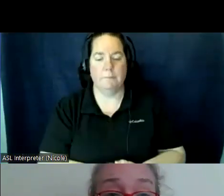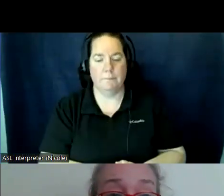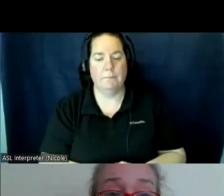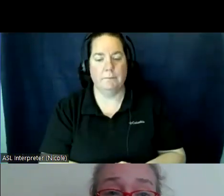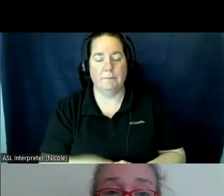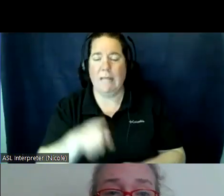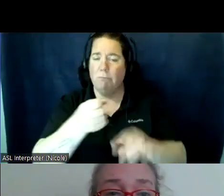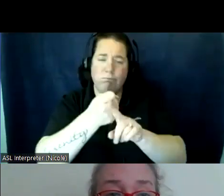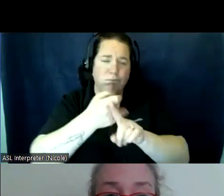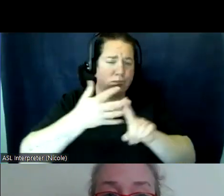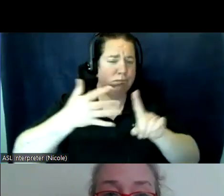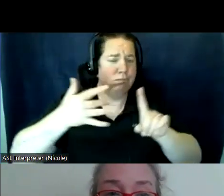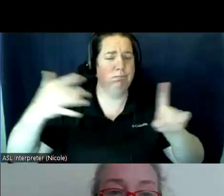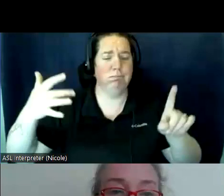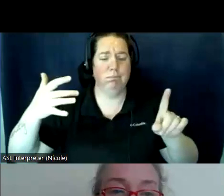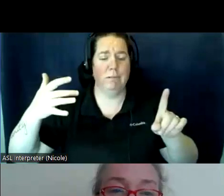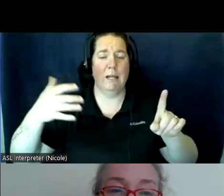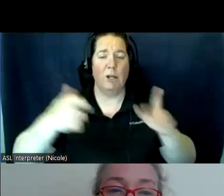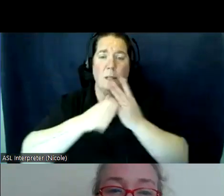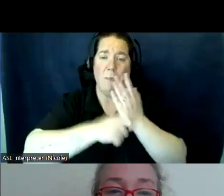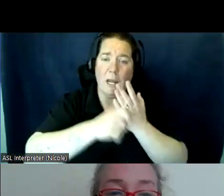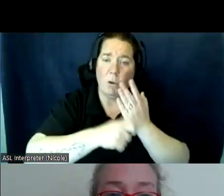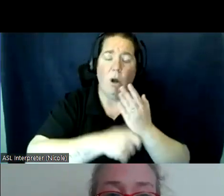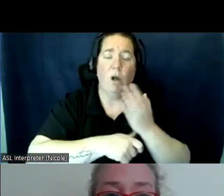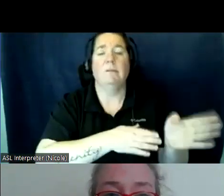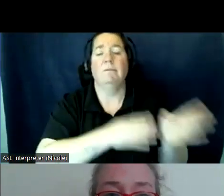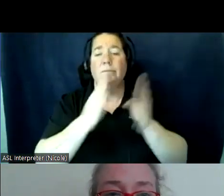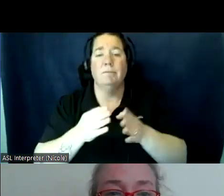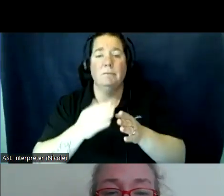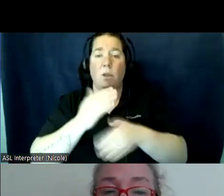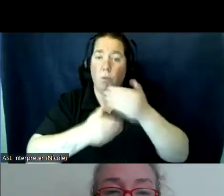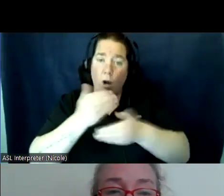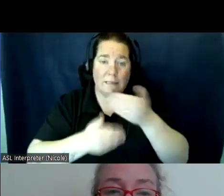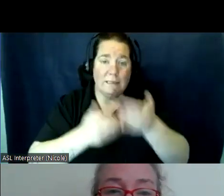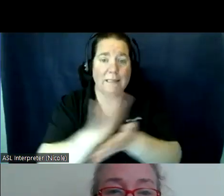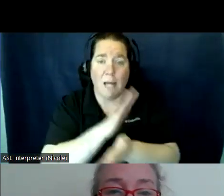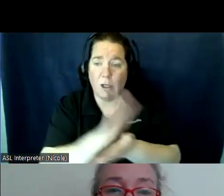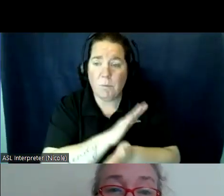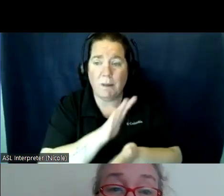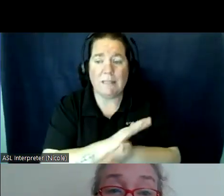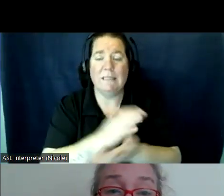out there's a manual, there's all the process documents, all of that is open and available.